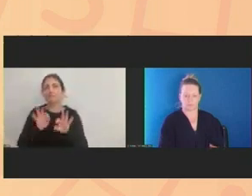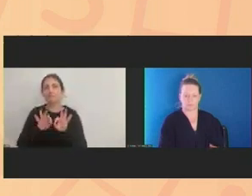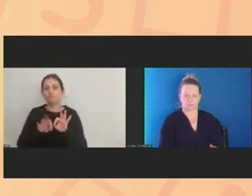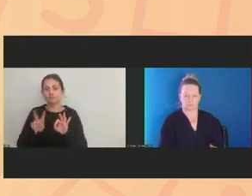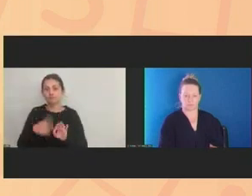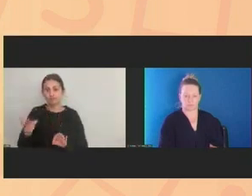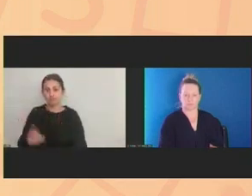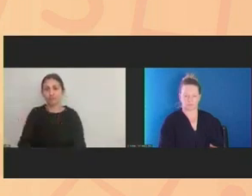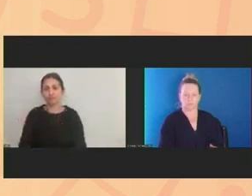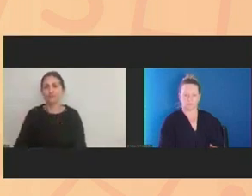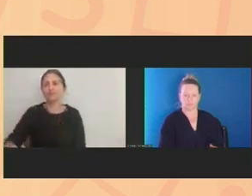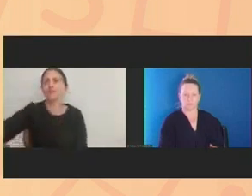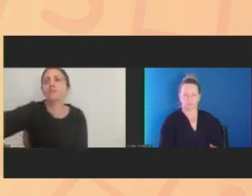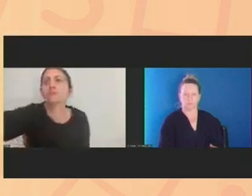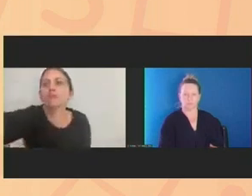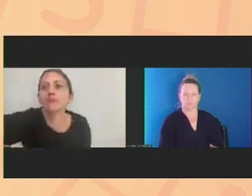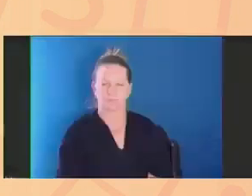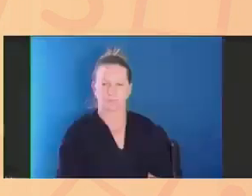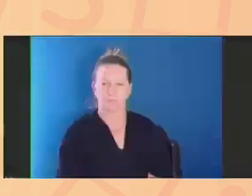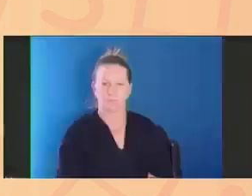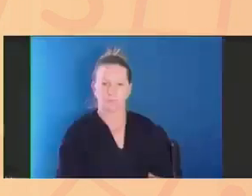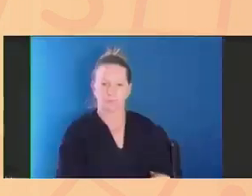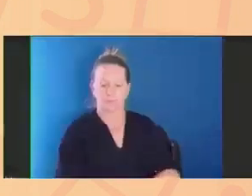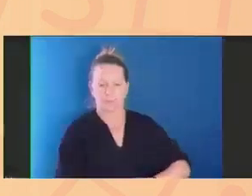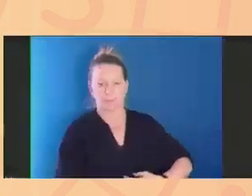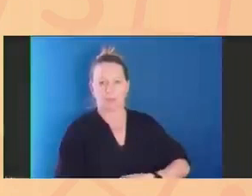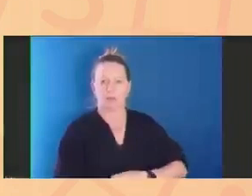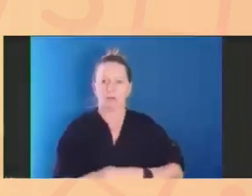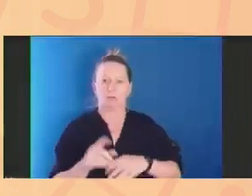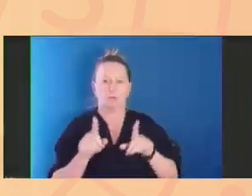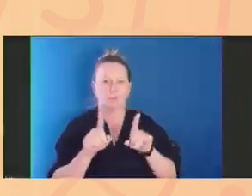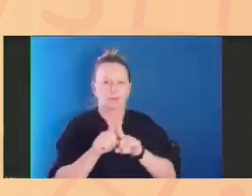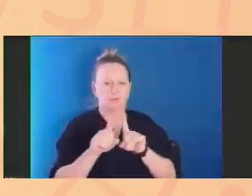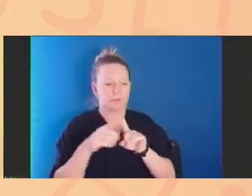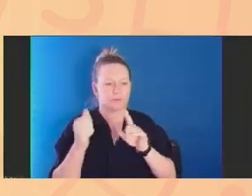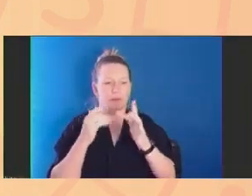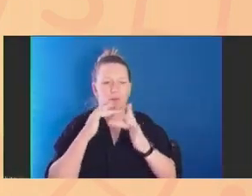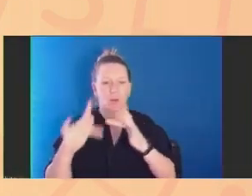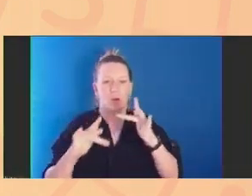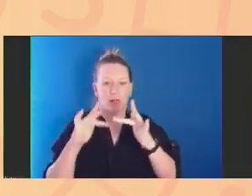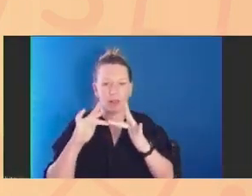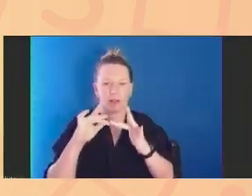That's right. Yeah, we also have a virtual crafting group, but we'll talk about that bit more later.